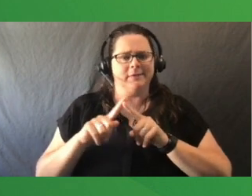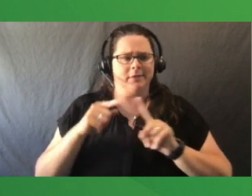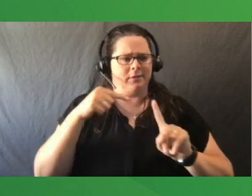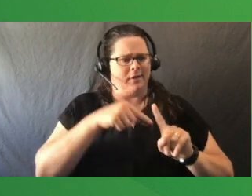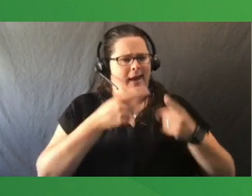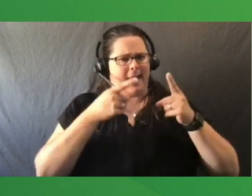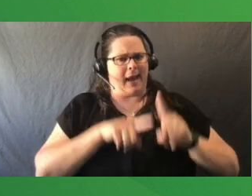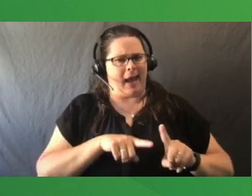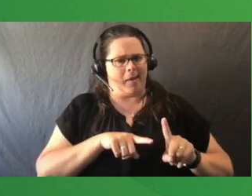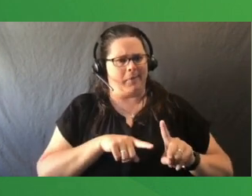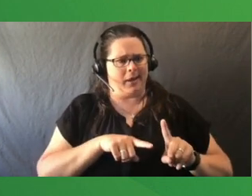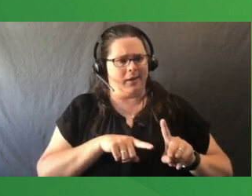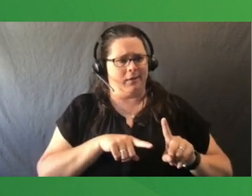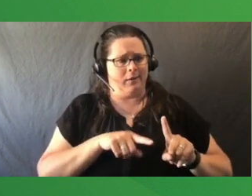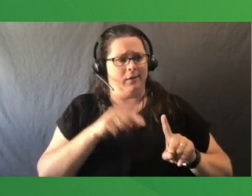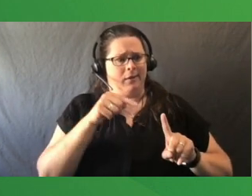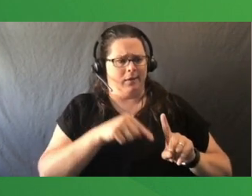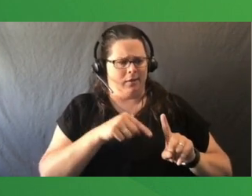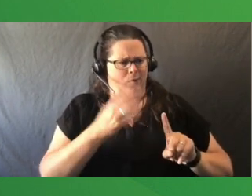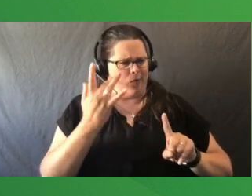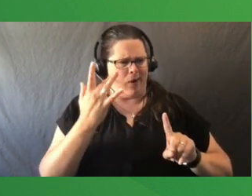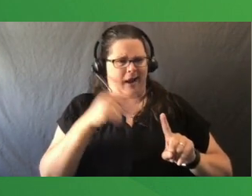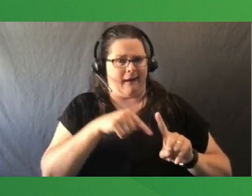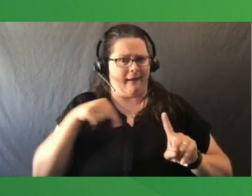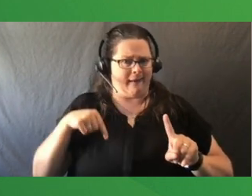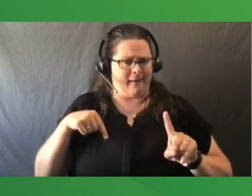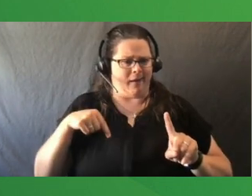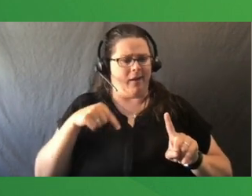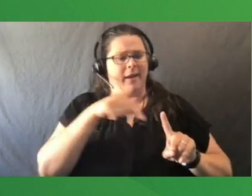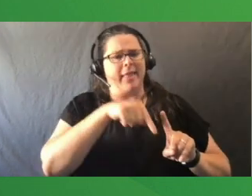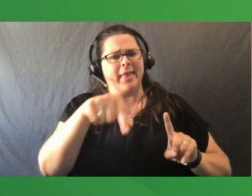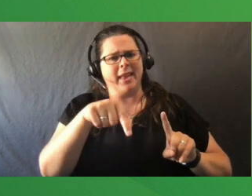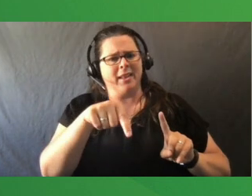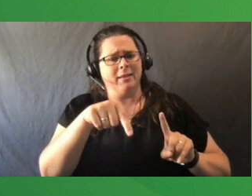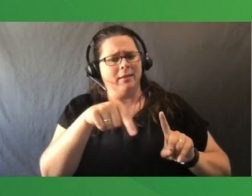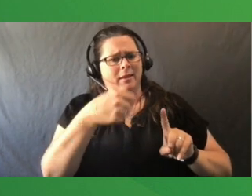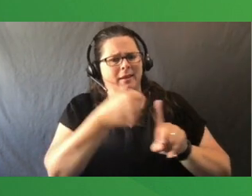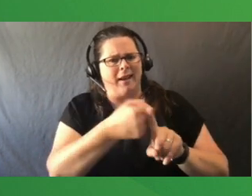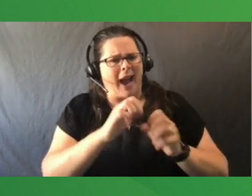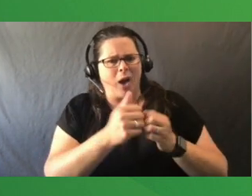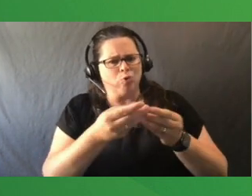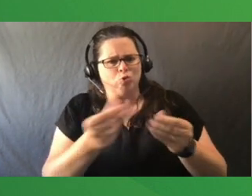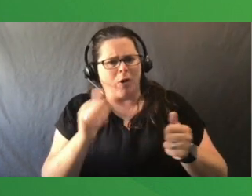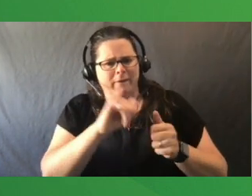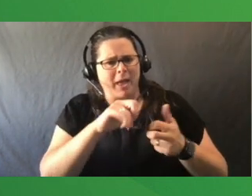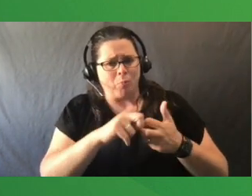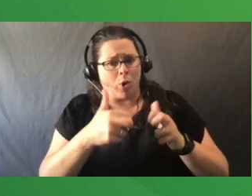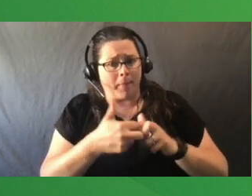are a big part of the instructional shifts that we use to help design our sense making